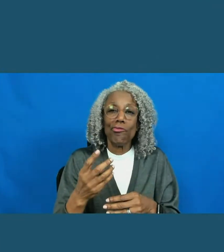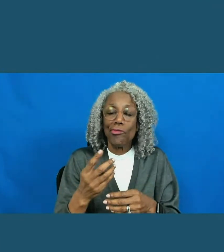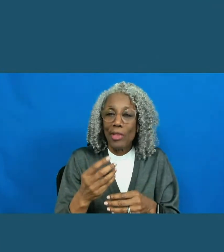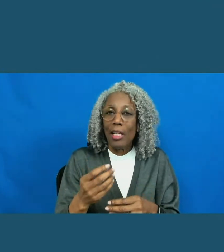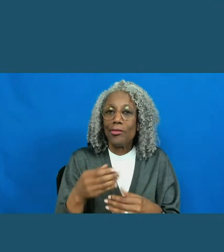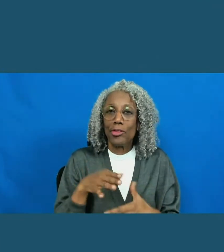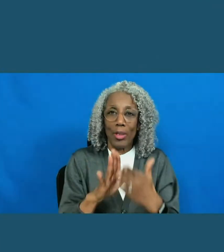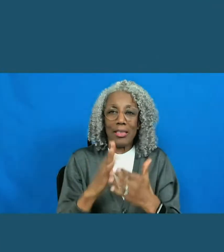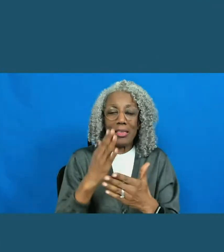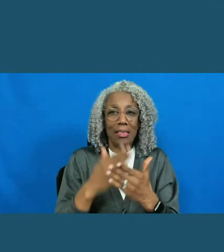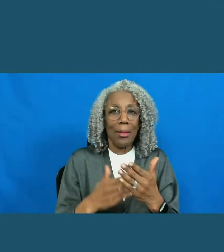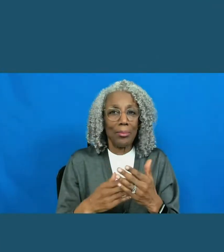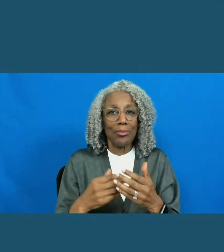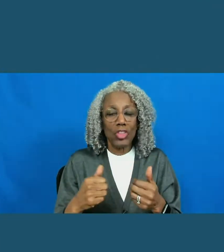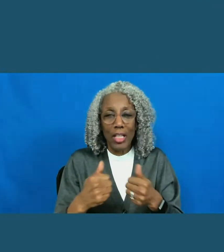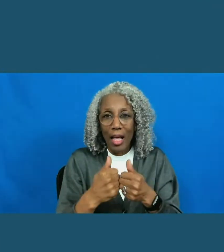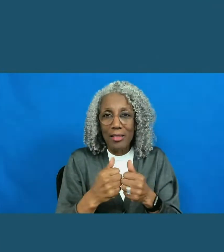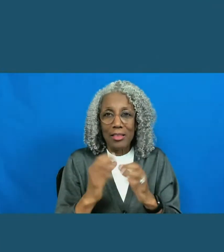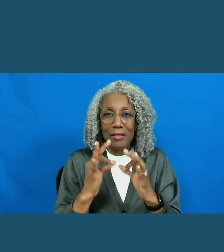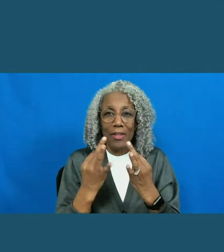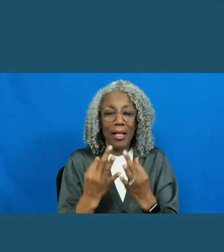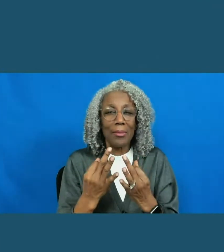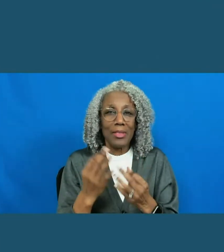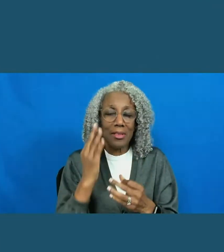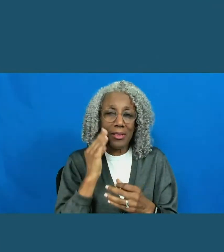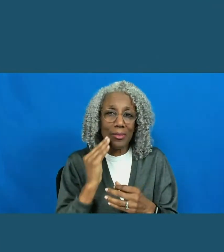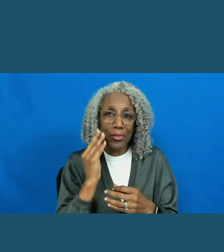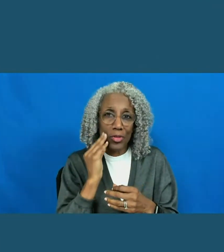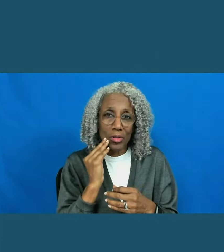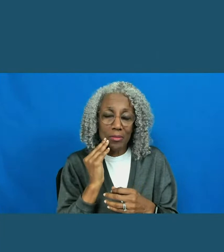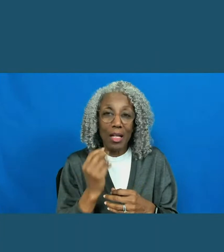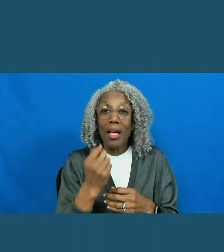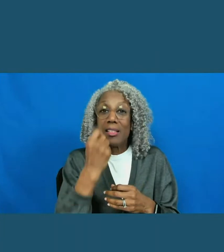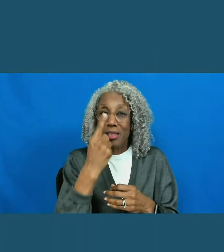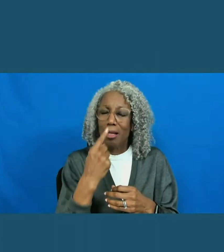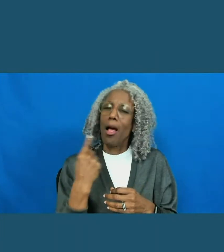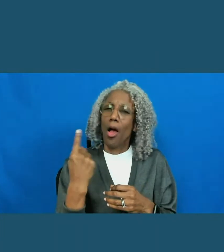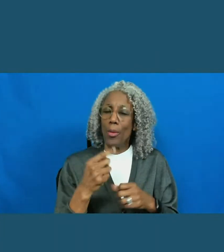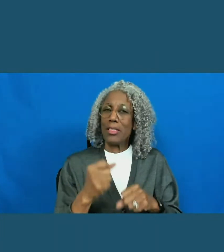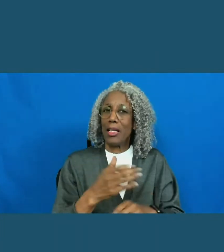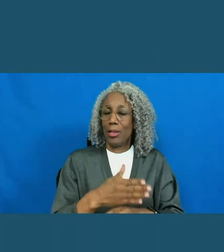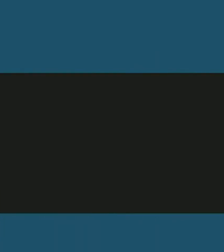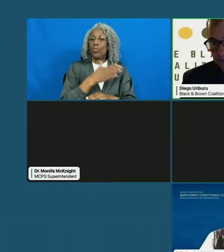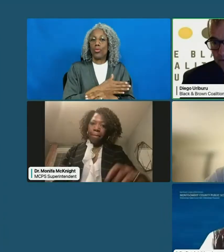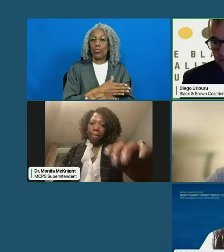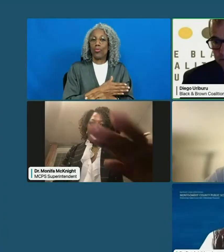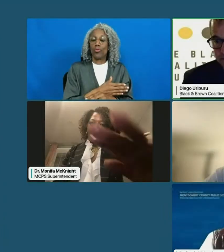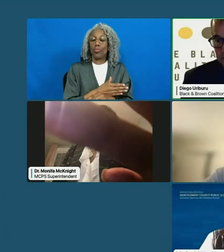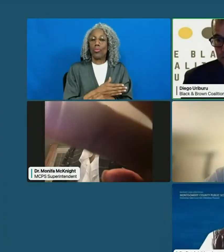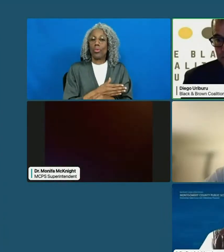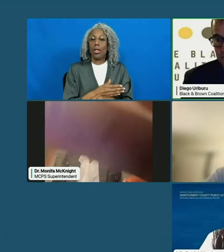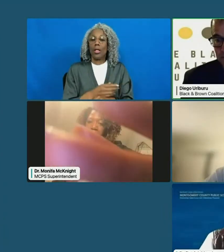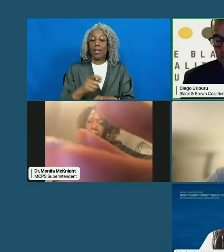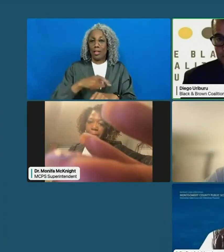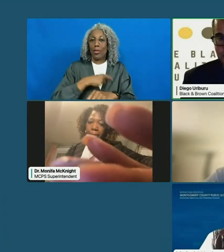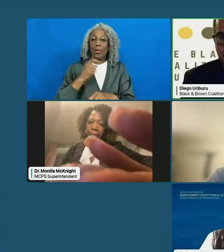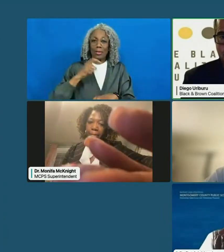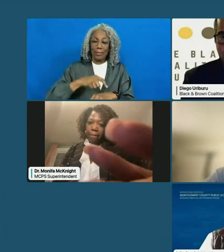some Of the problems that the challenges that our families are facing understanding that there